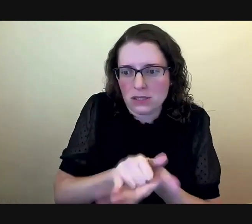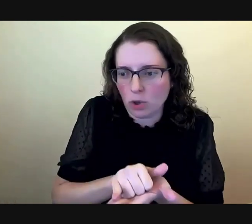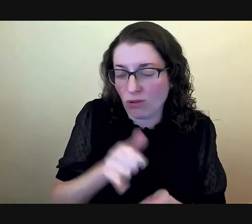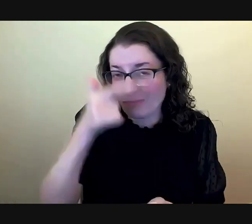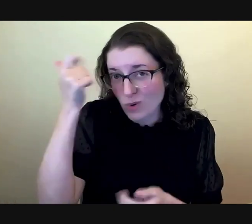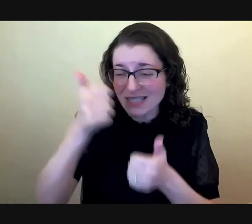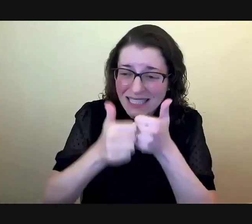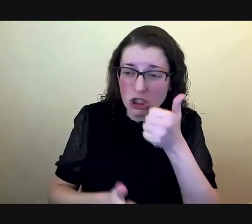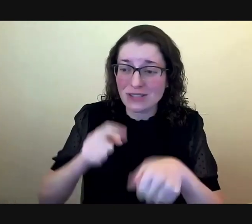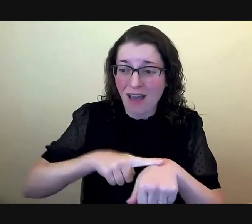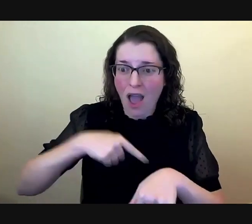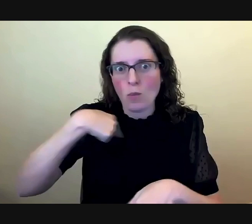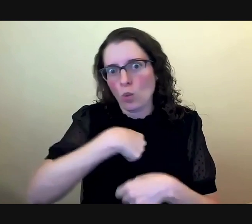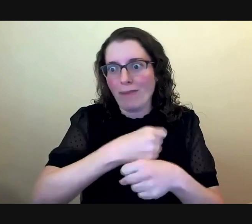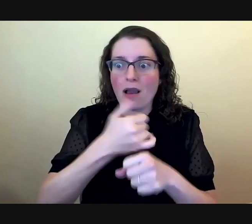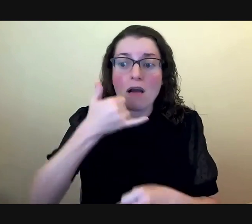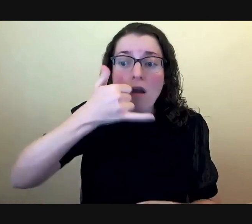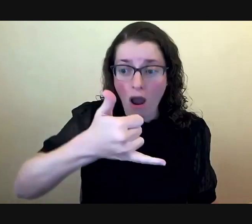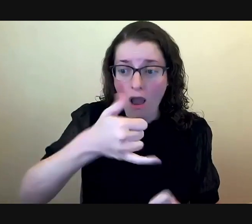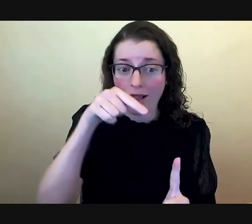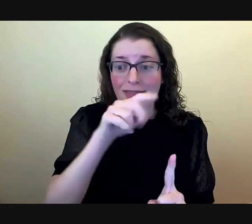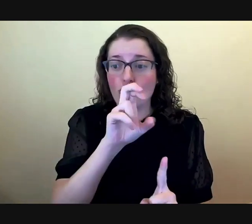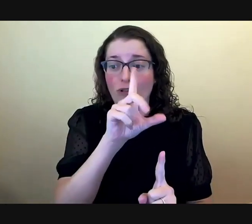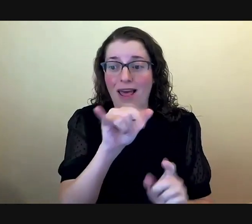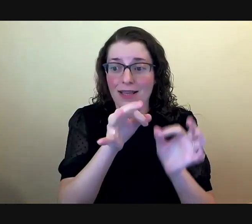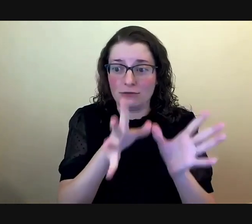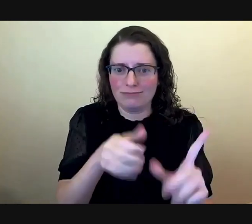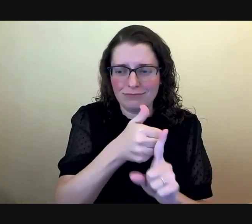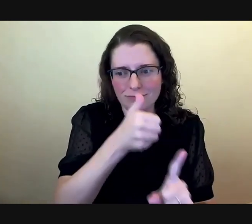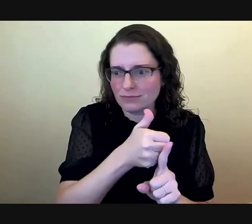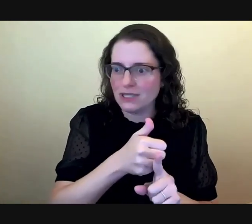So it would be almost impossible because every time we're now making a phone call as a deaf individual,